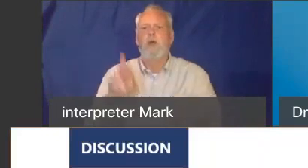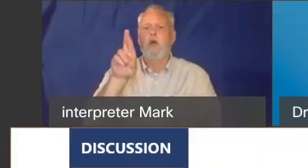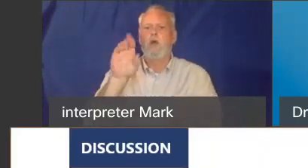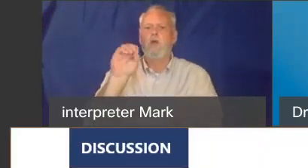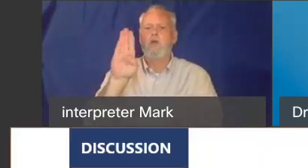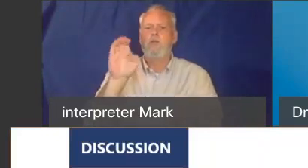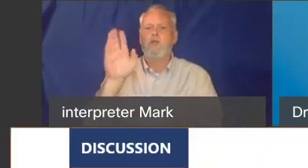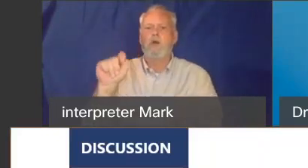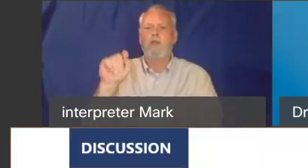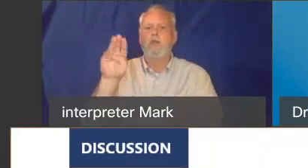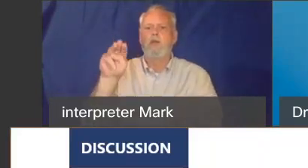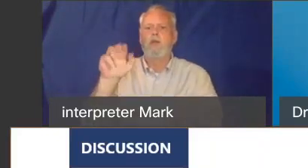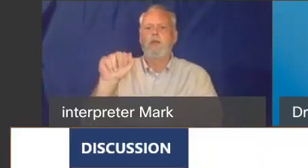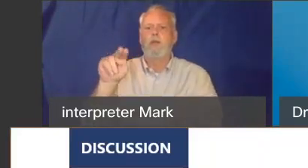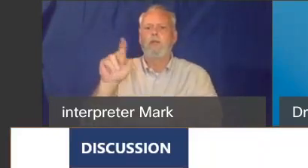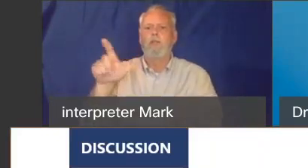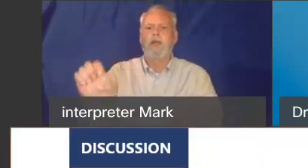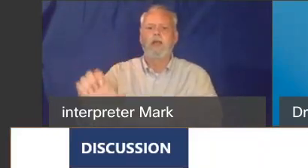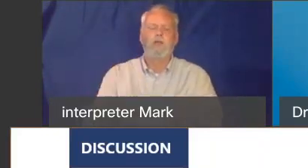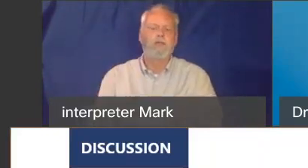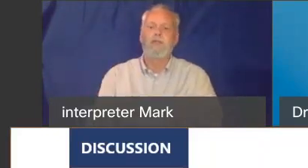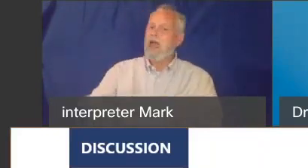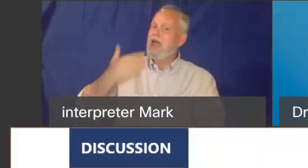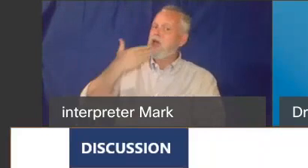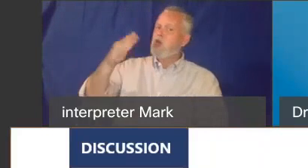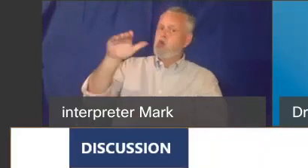Hi, good evening. Everybody can you hear me.